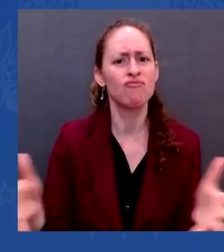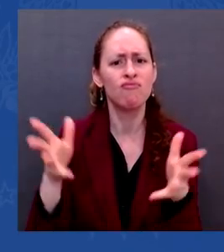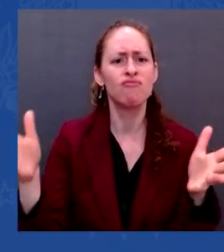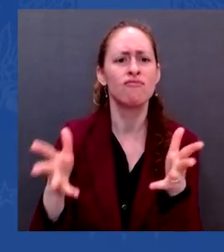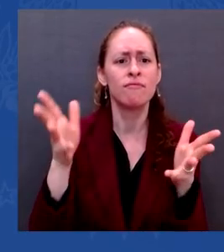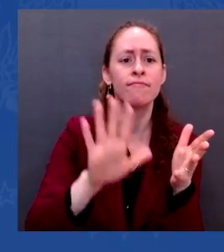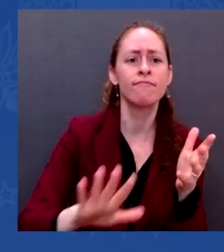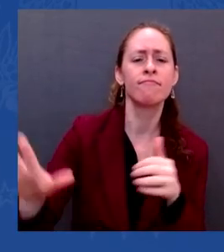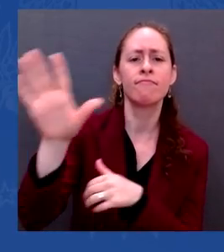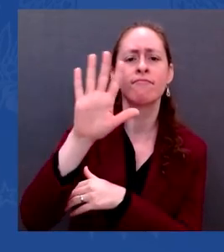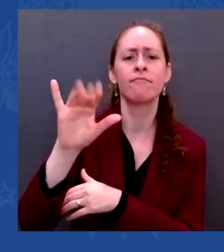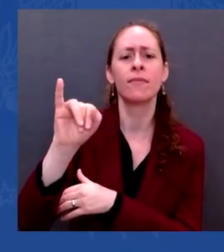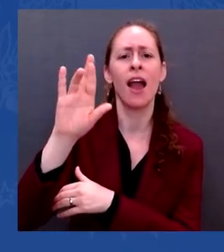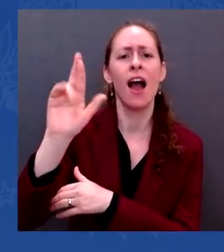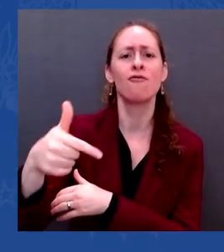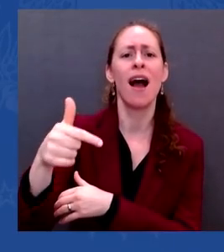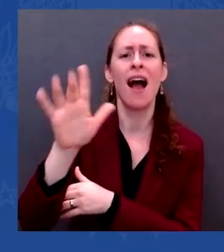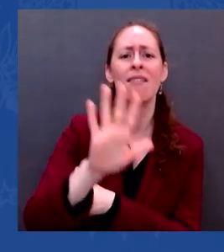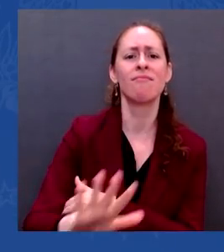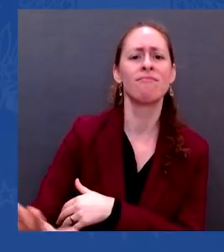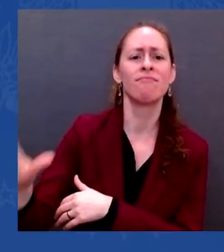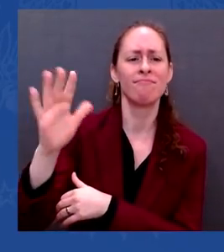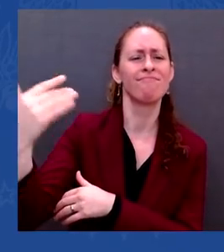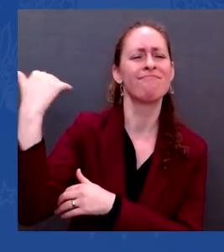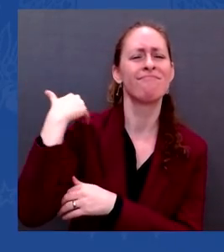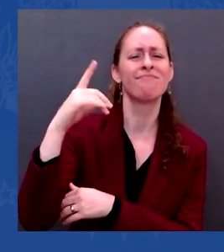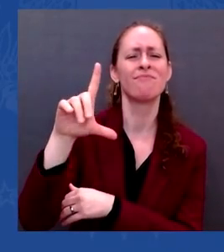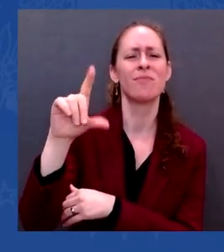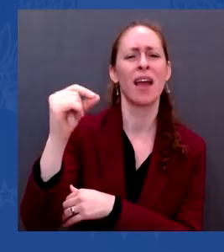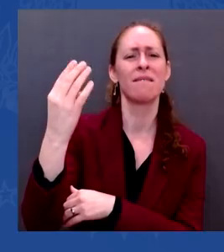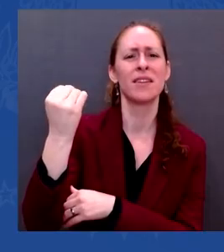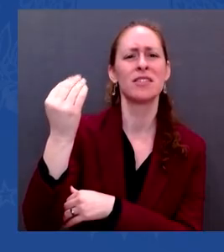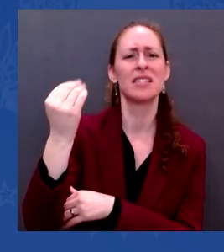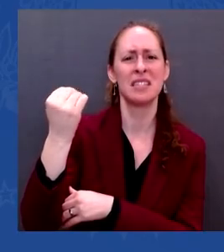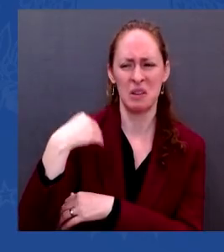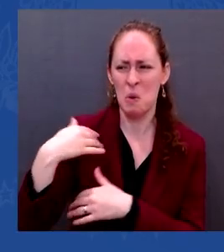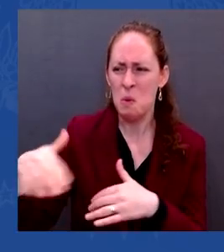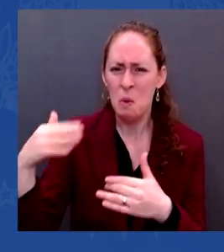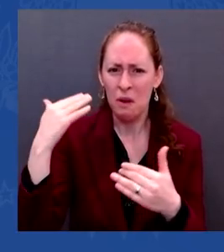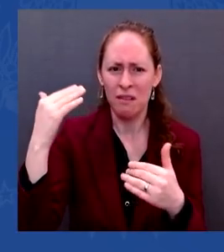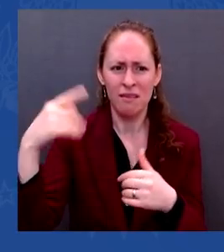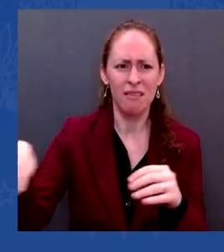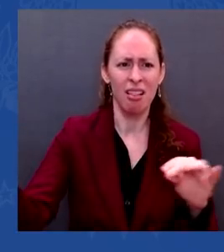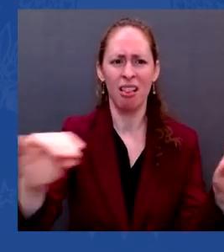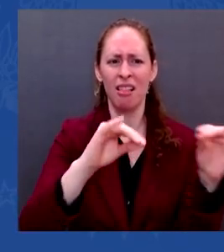gut-wrenching stories: mass slaughters that wiped out entire villages, thousands of women and young girls sold into slavery,